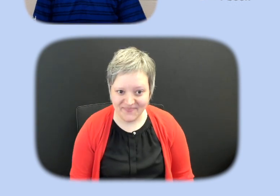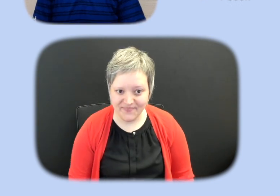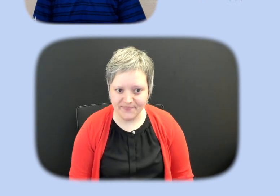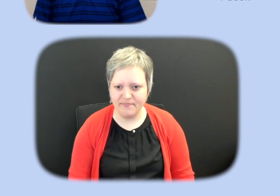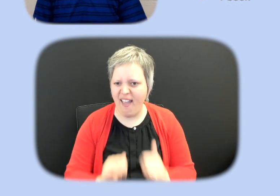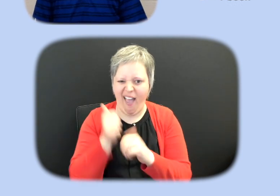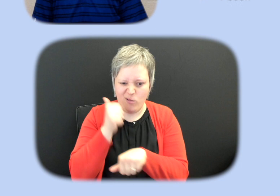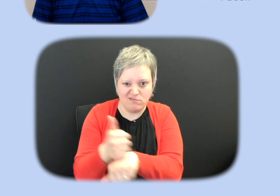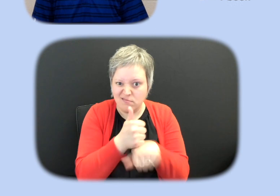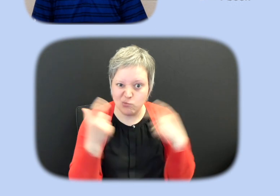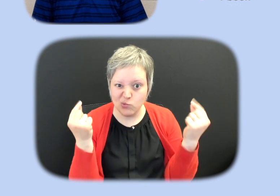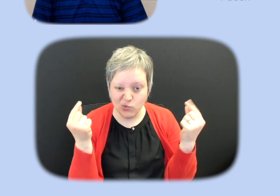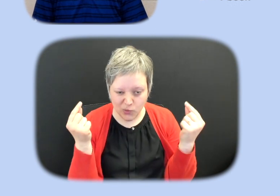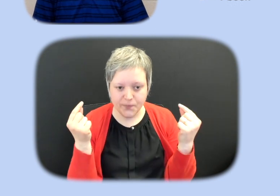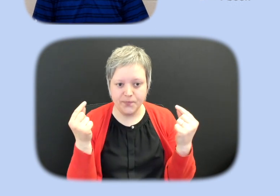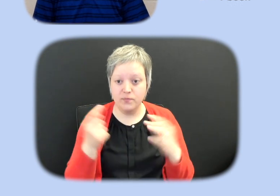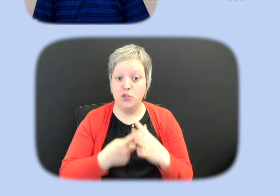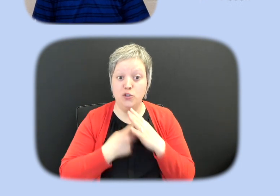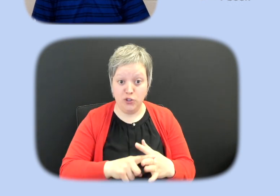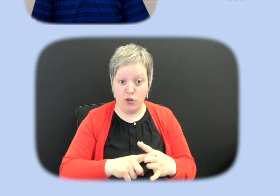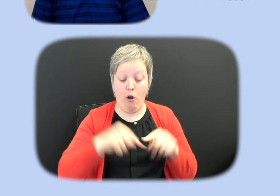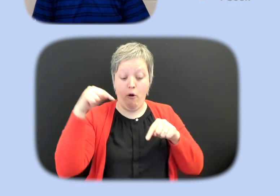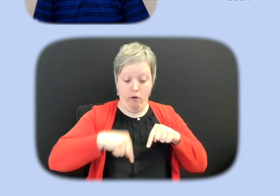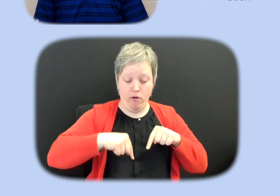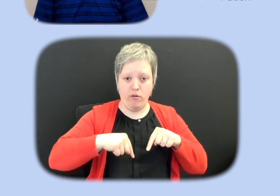To set this game up, you are going to place one piece of paper at the starting line.